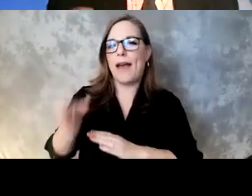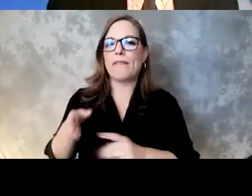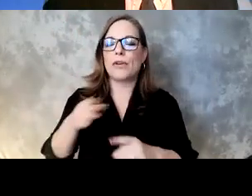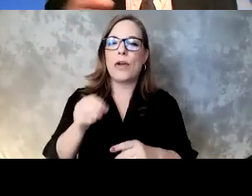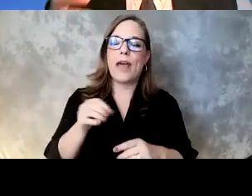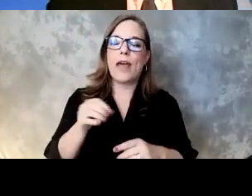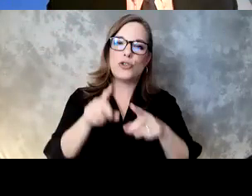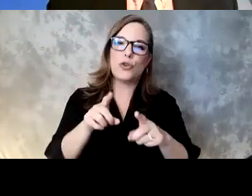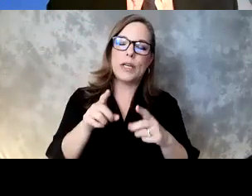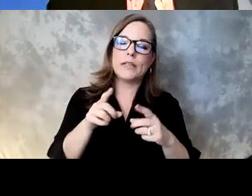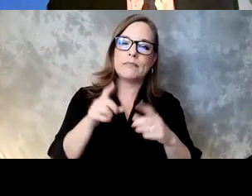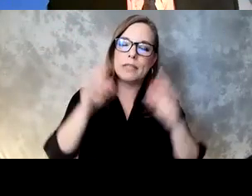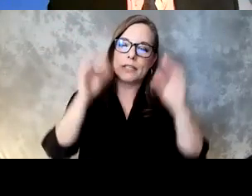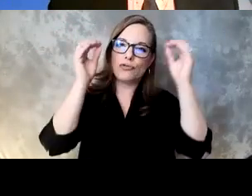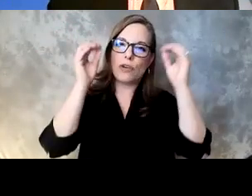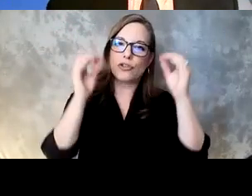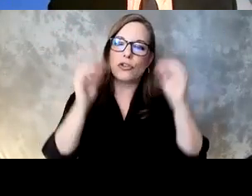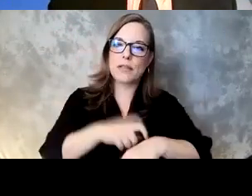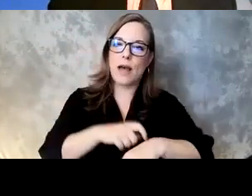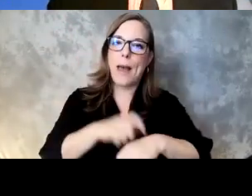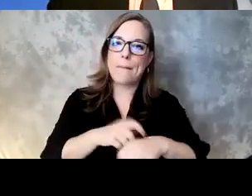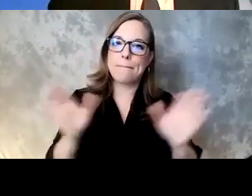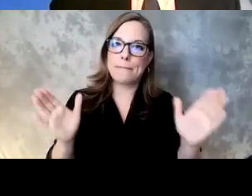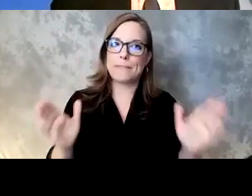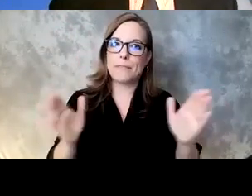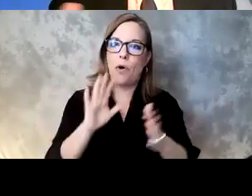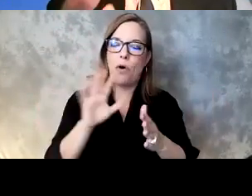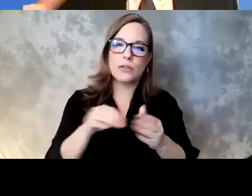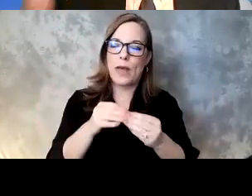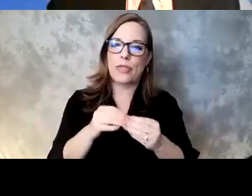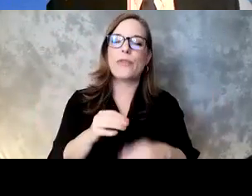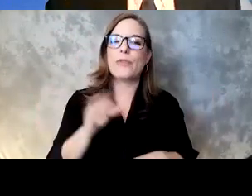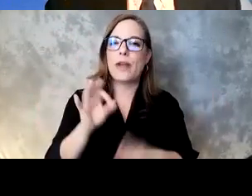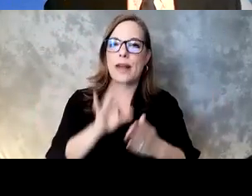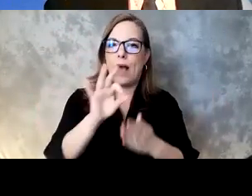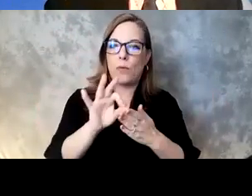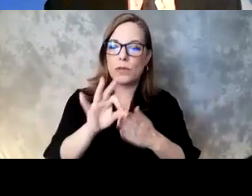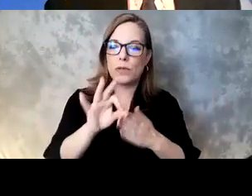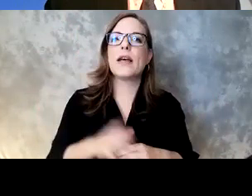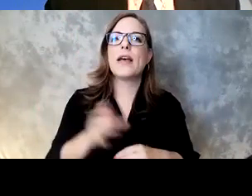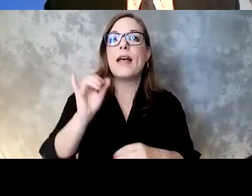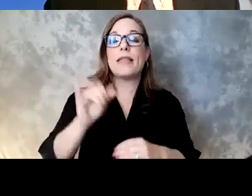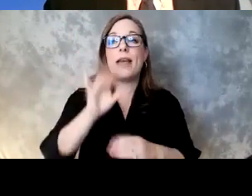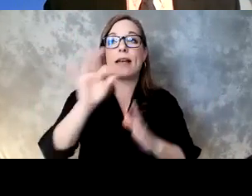instruction after school and during instructional time and the nine hours of course as I mentioned